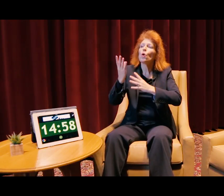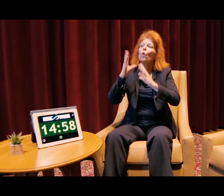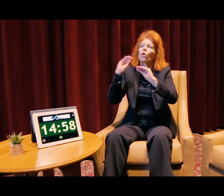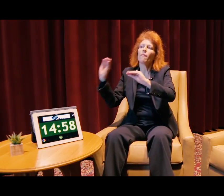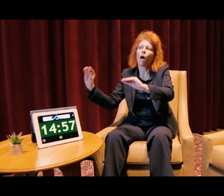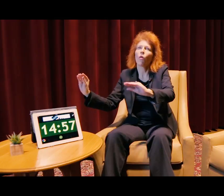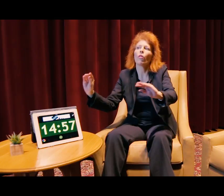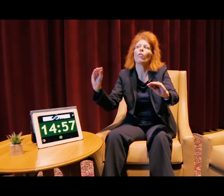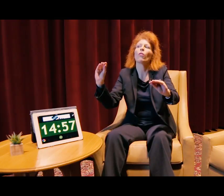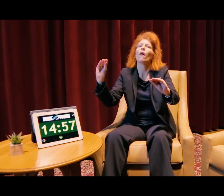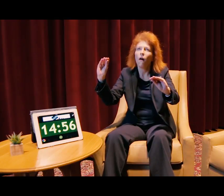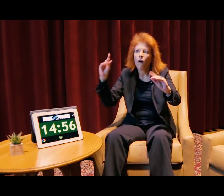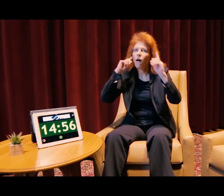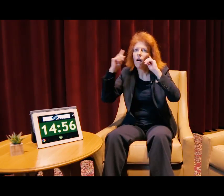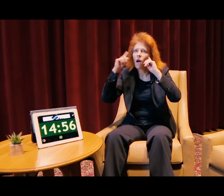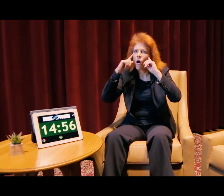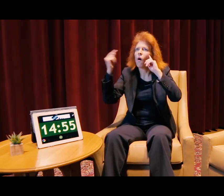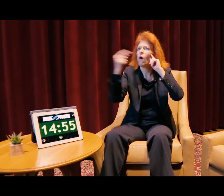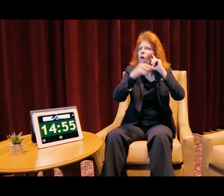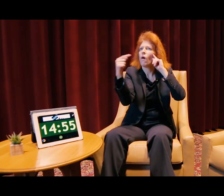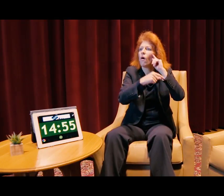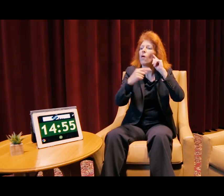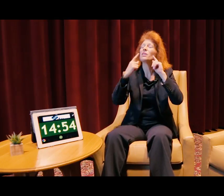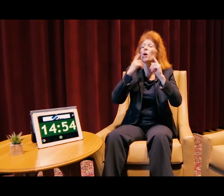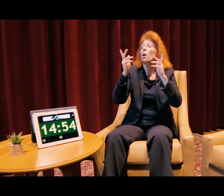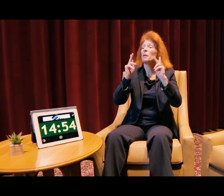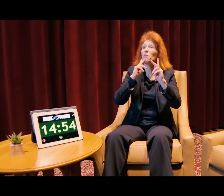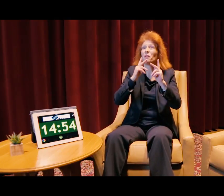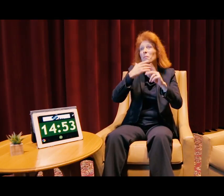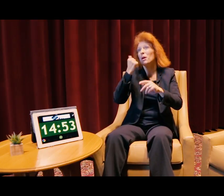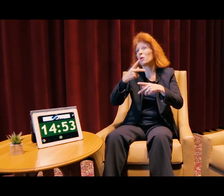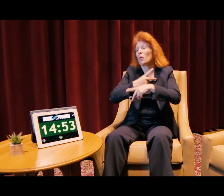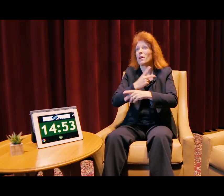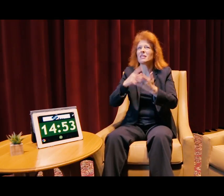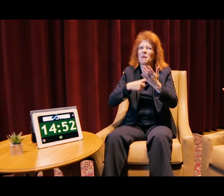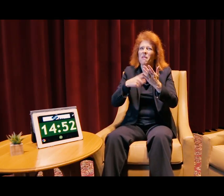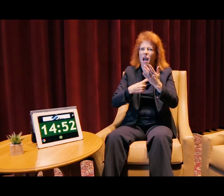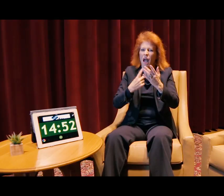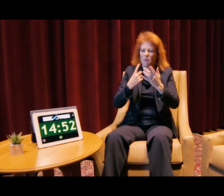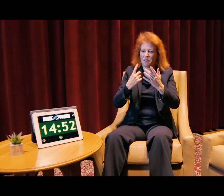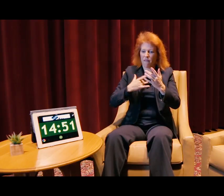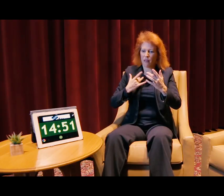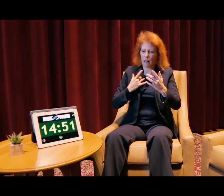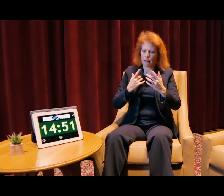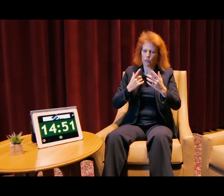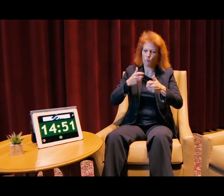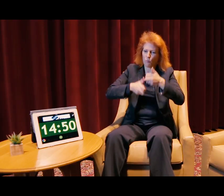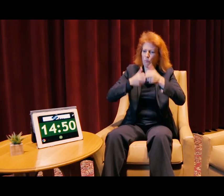people come to me when they're in pain, for better or worse, there's some sense of pain where they don't quite understand how do they go forward,